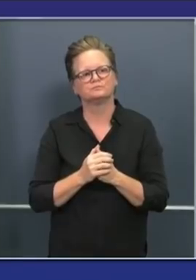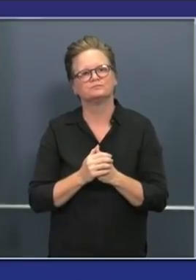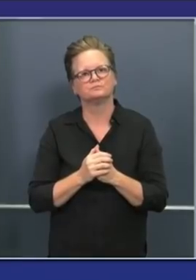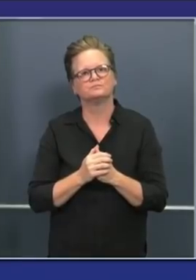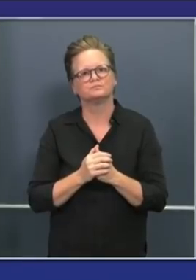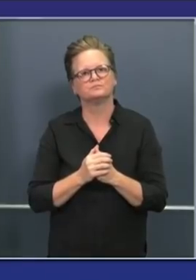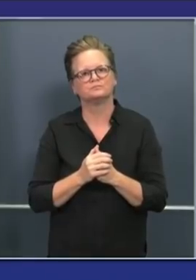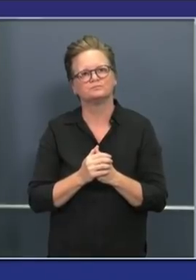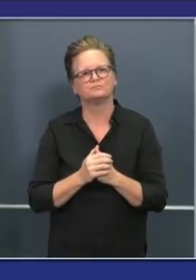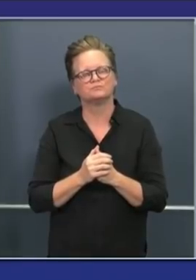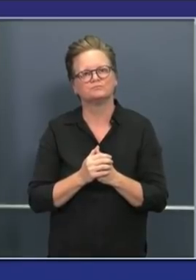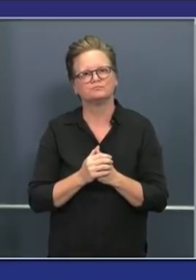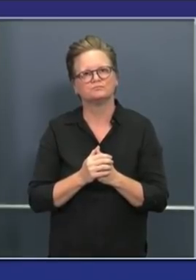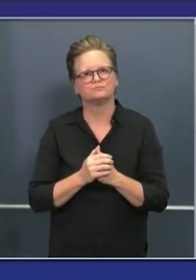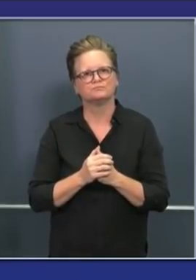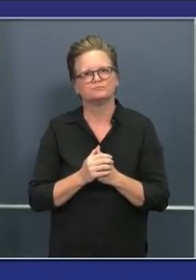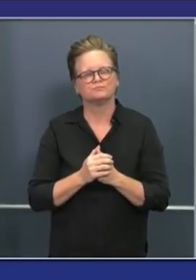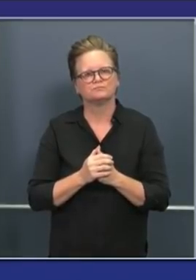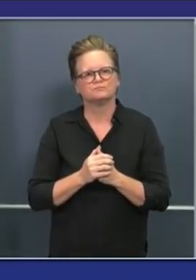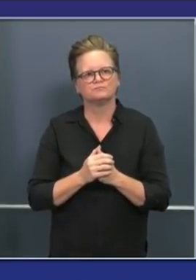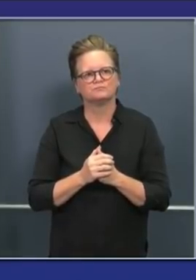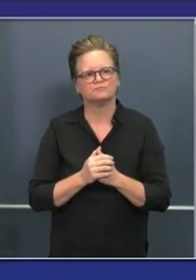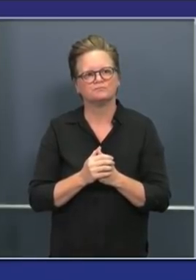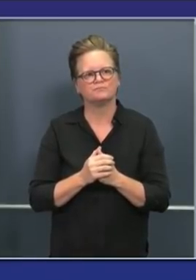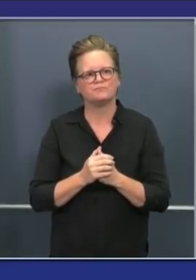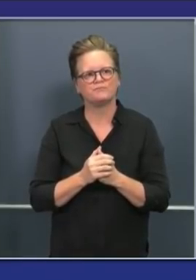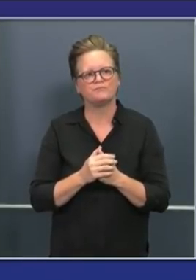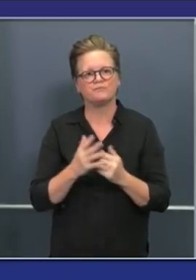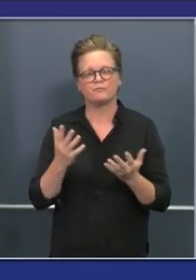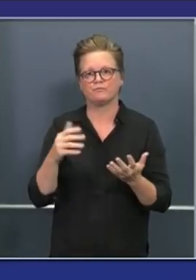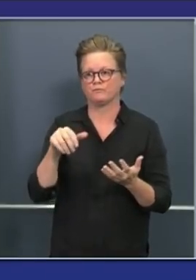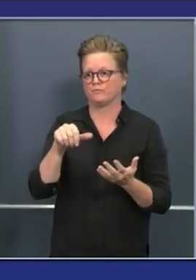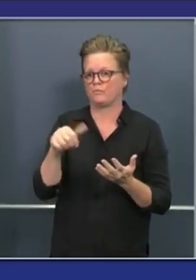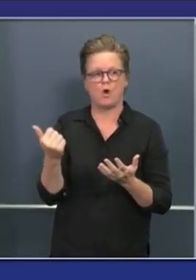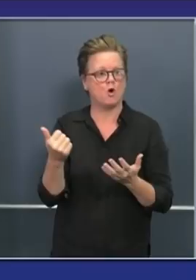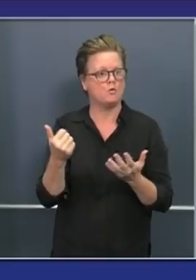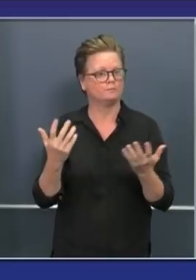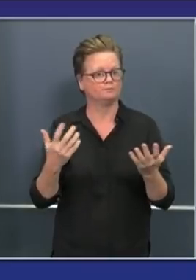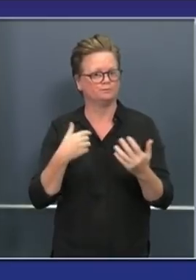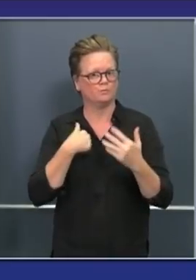MONTH AND A HALF PLUS AND CERTAINLY REFLECTED IN THE 4.5% IN THE LAST 14 DAYS.